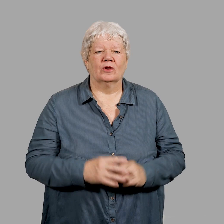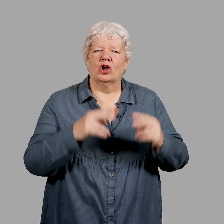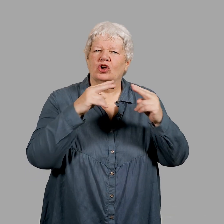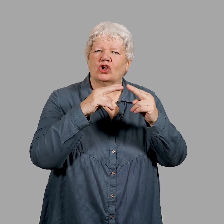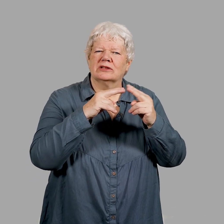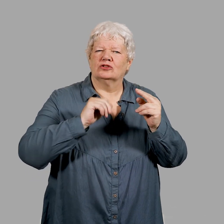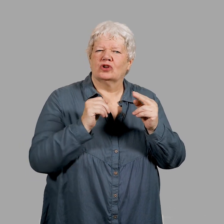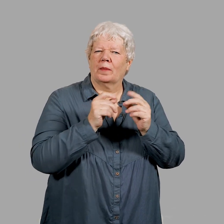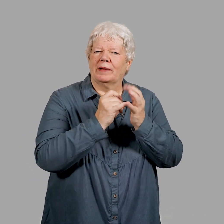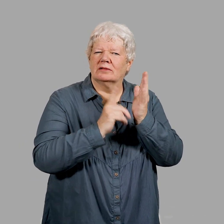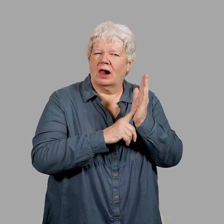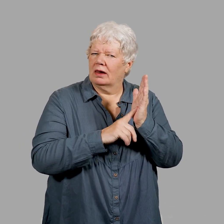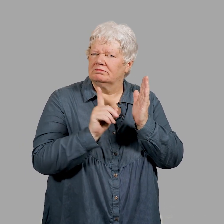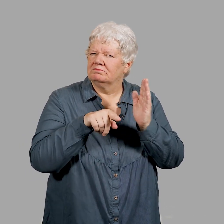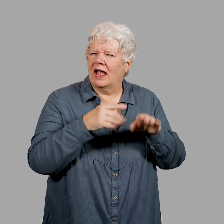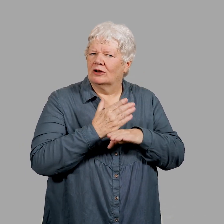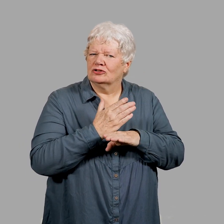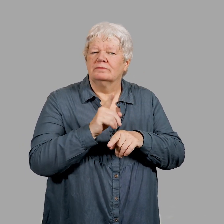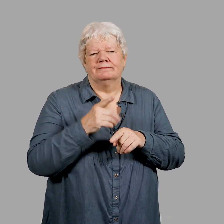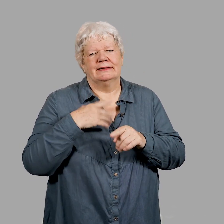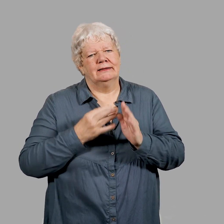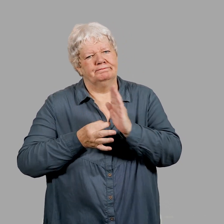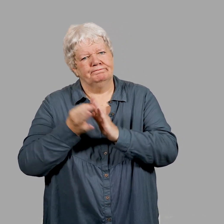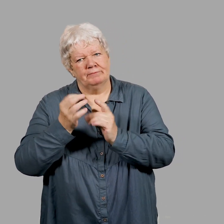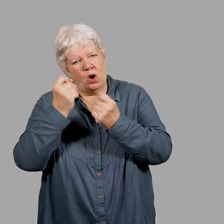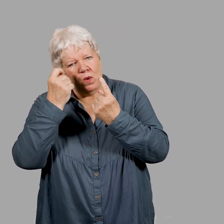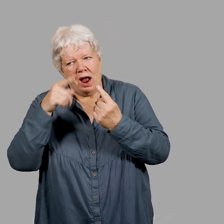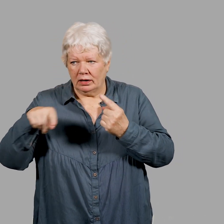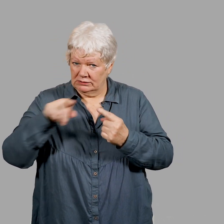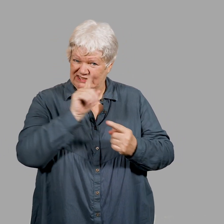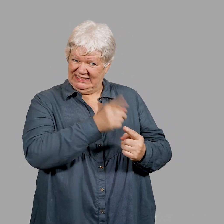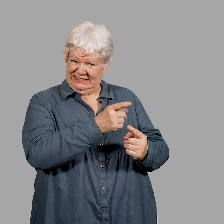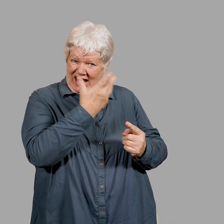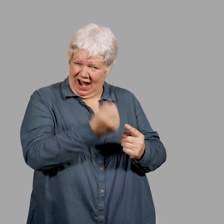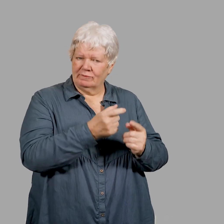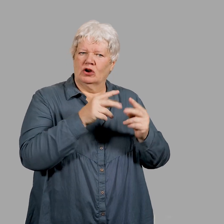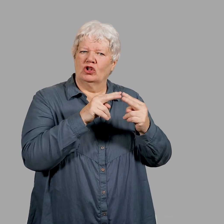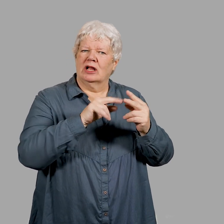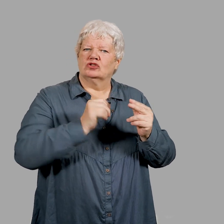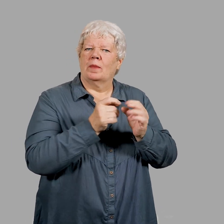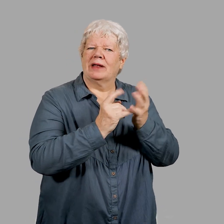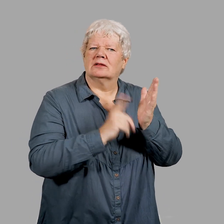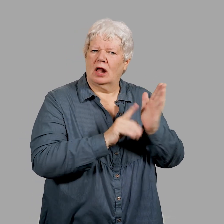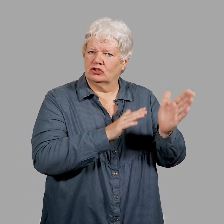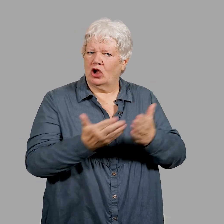Action: Increase awareness of the Contact Scotland BSL service